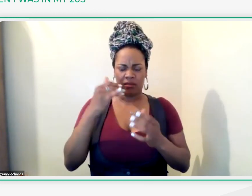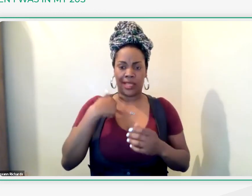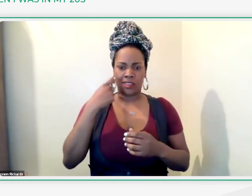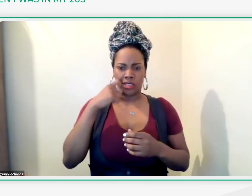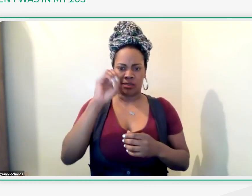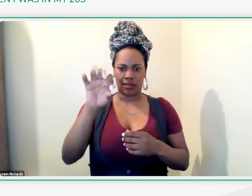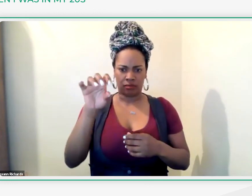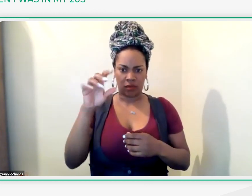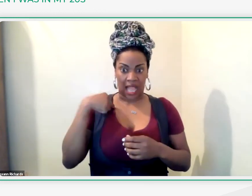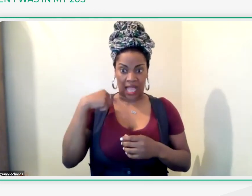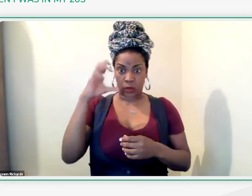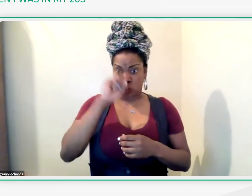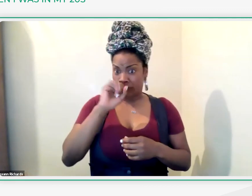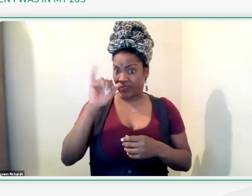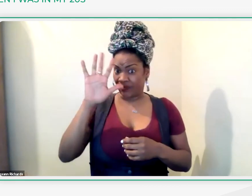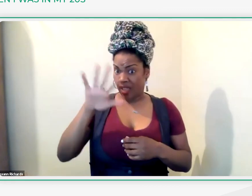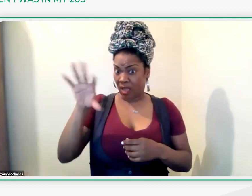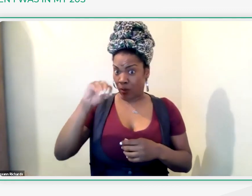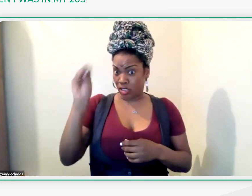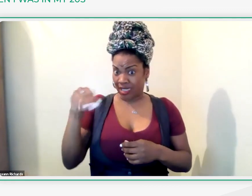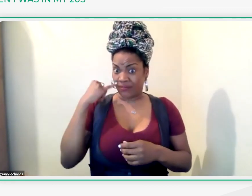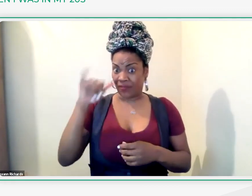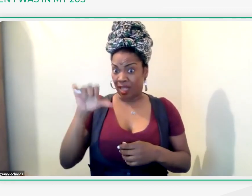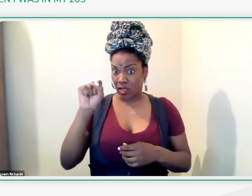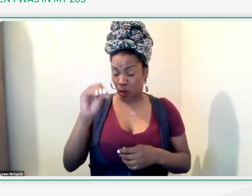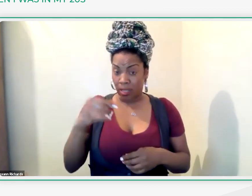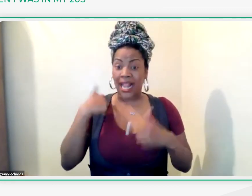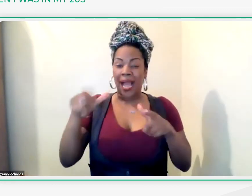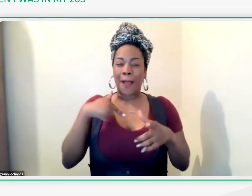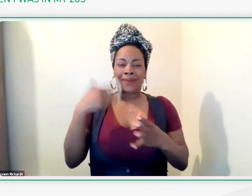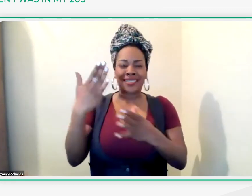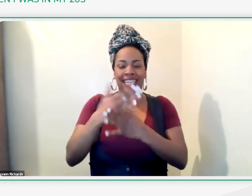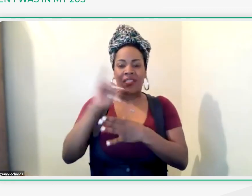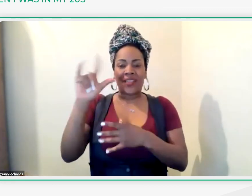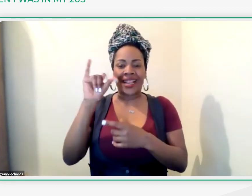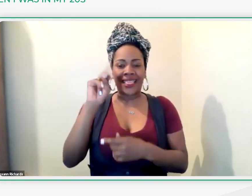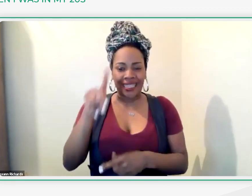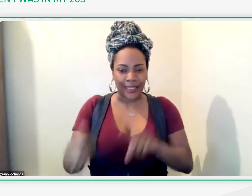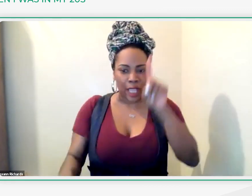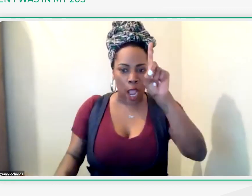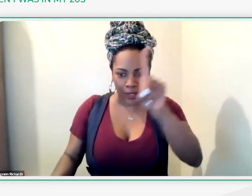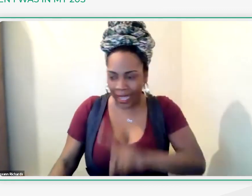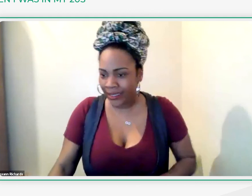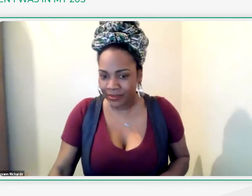Like, the emergency fund numbers that I just gave out? That 55%?